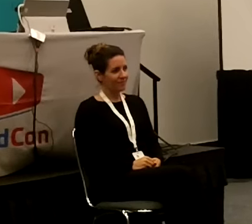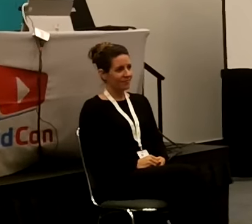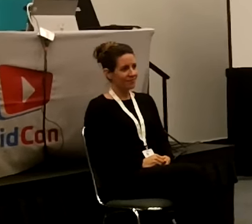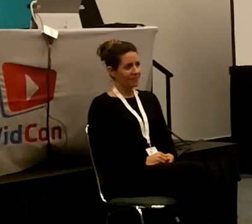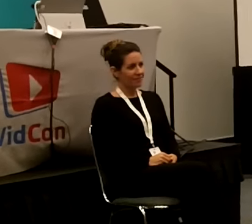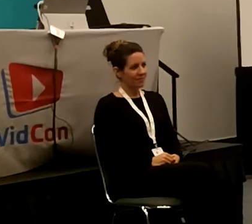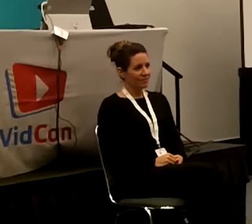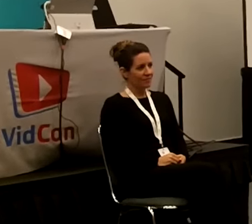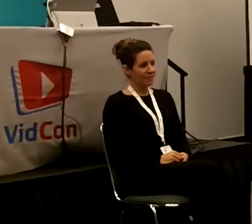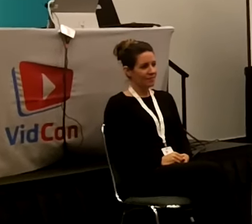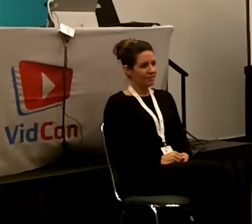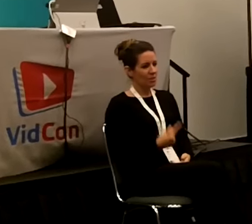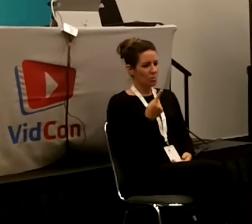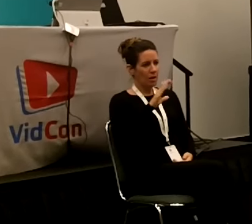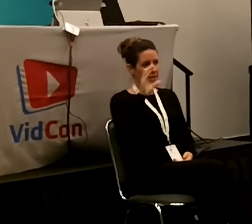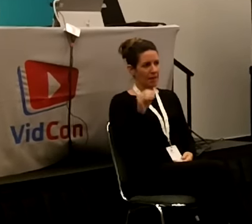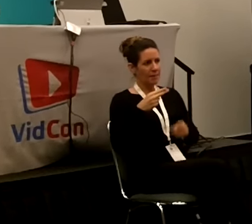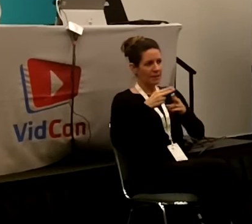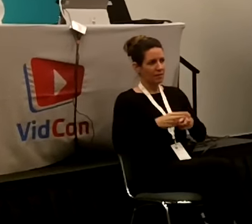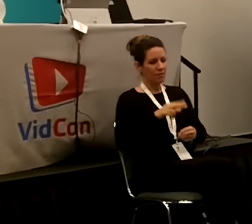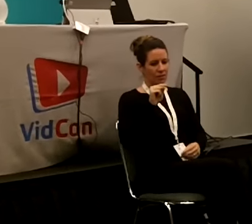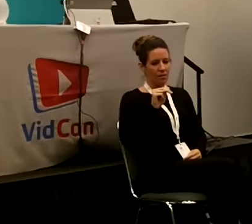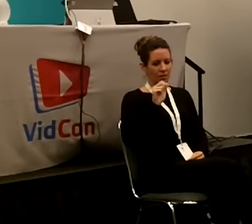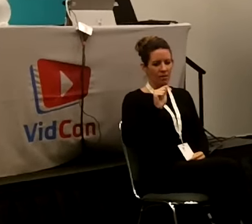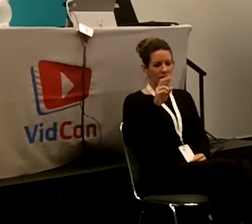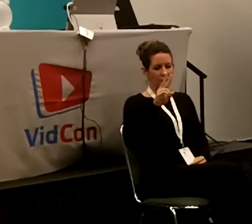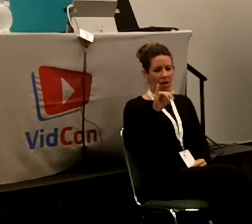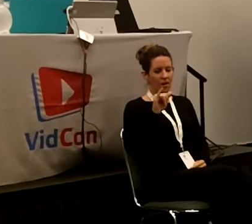There's a company called Naviance, or Nuance.